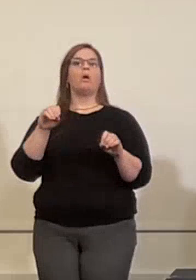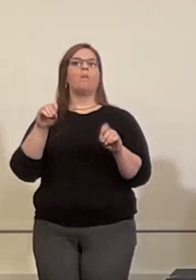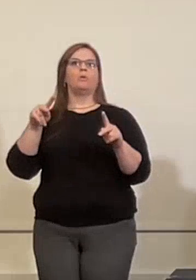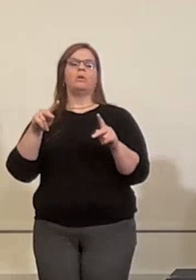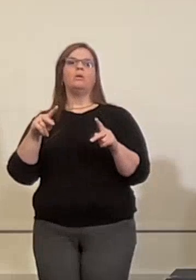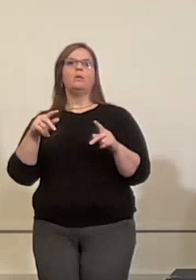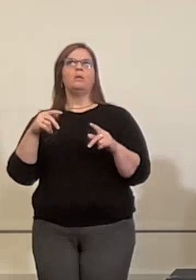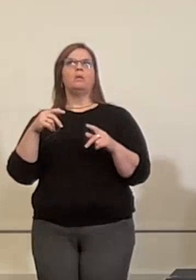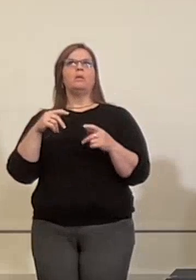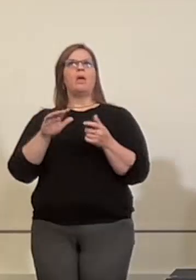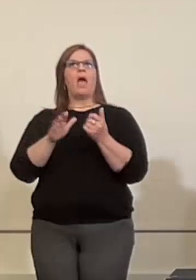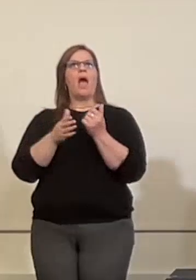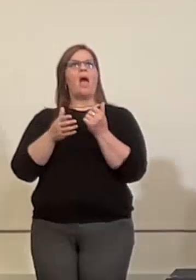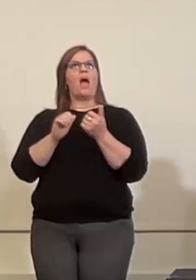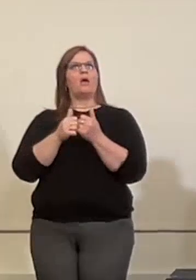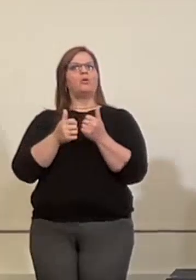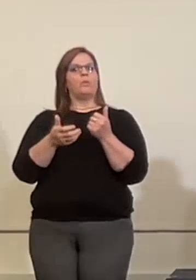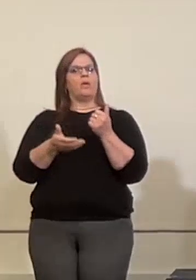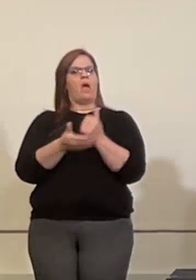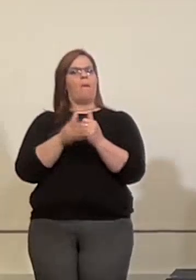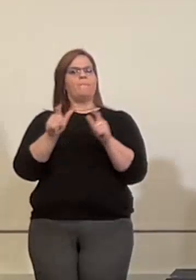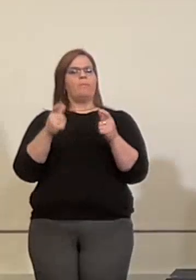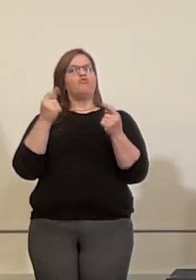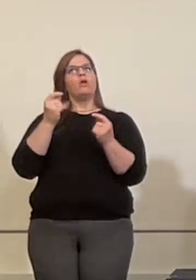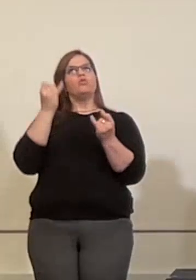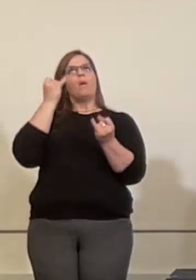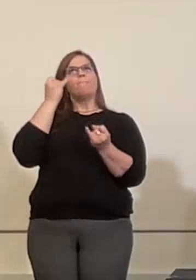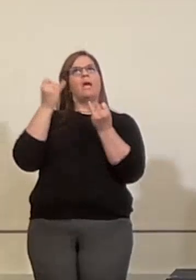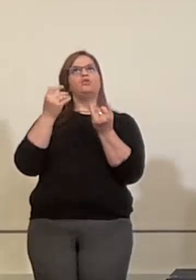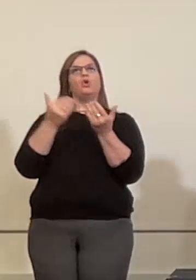imagine a new world, to understand how the features that